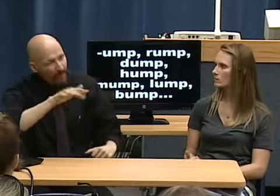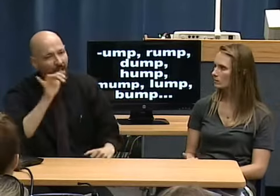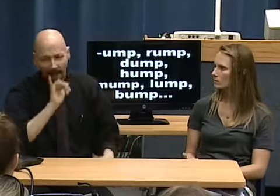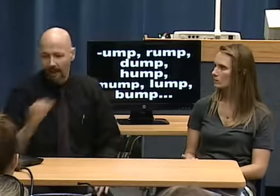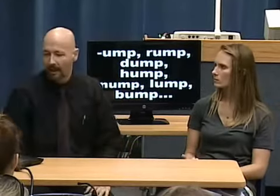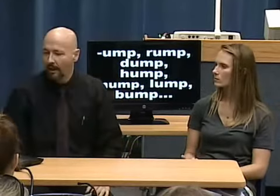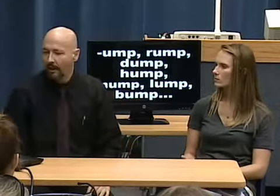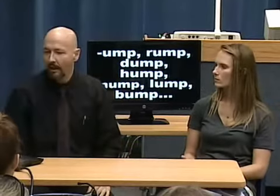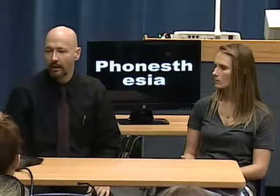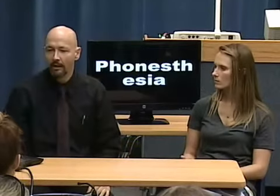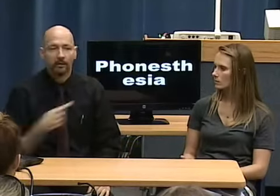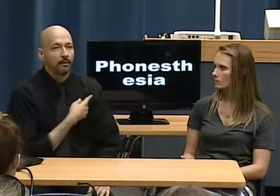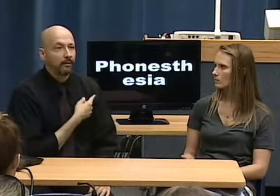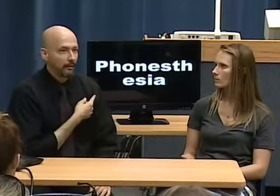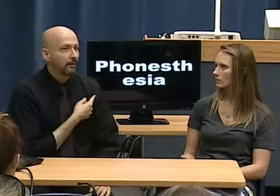Kind of like that.